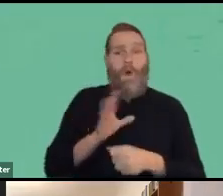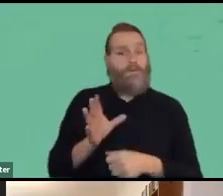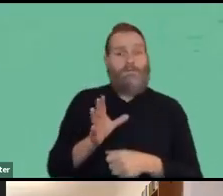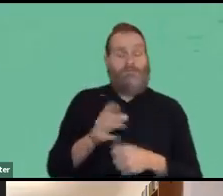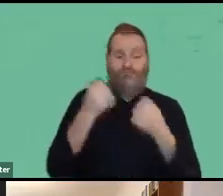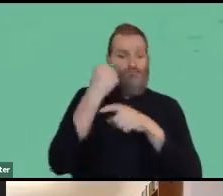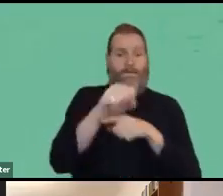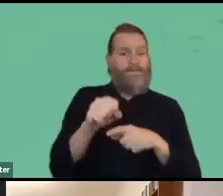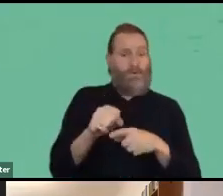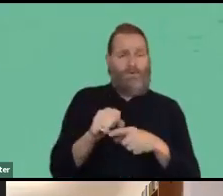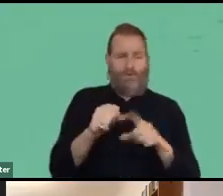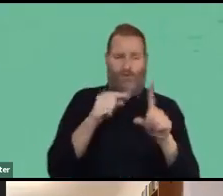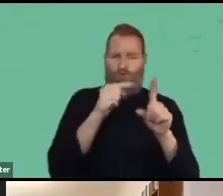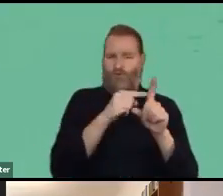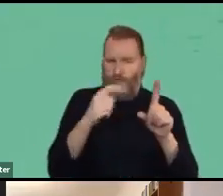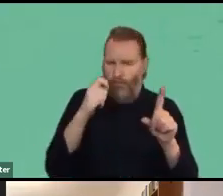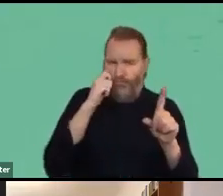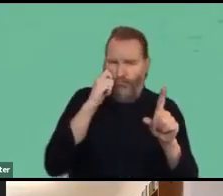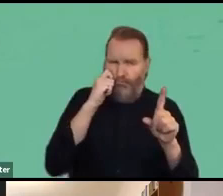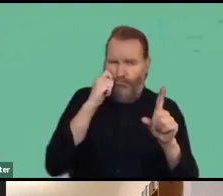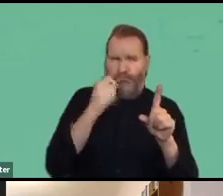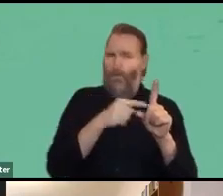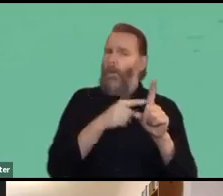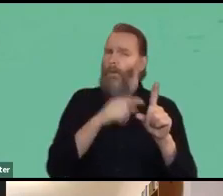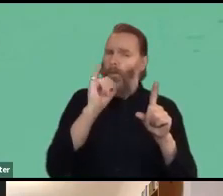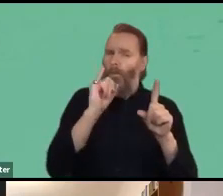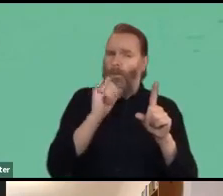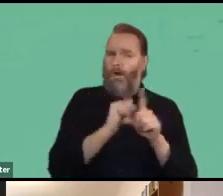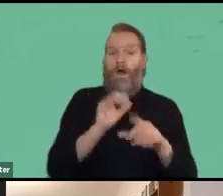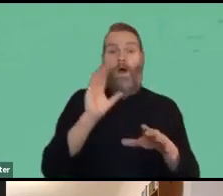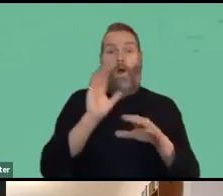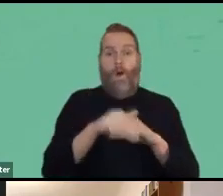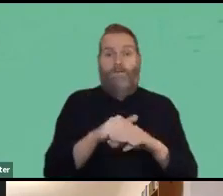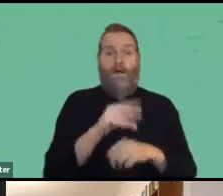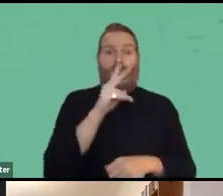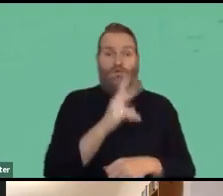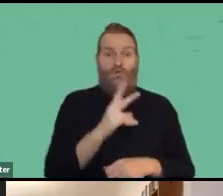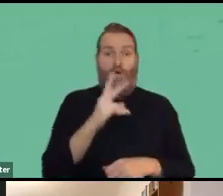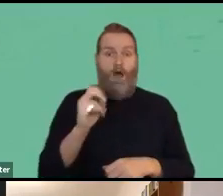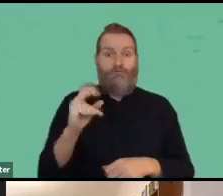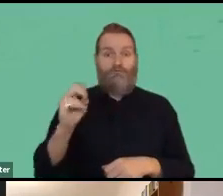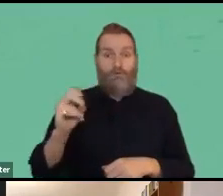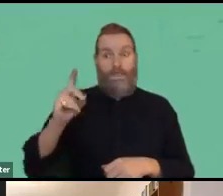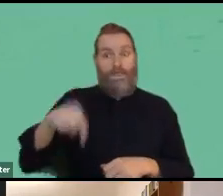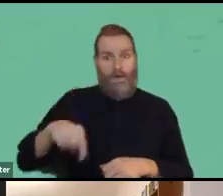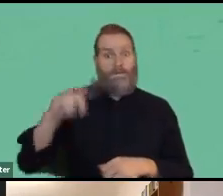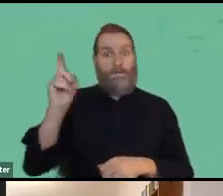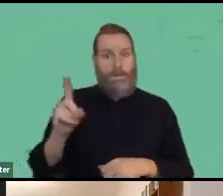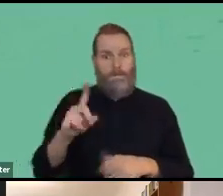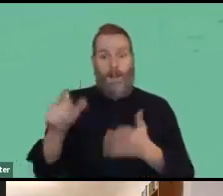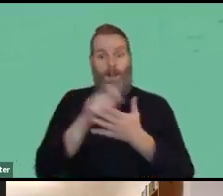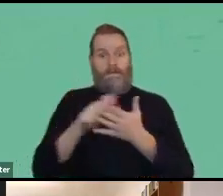to the 100,000 plus members who signed both both petitions which were the subject of the debate,